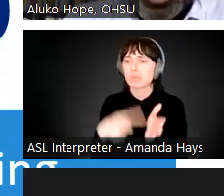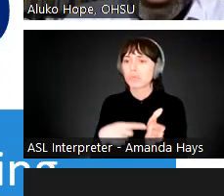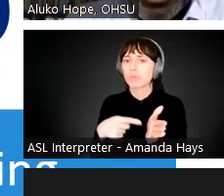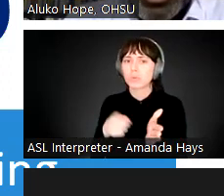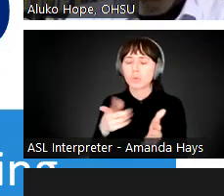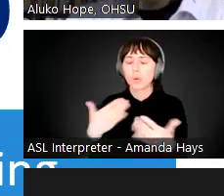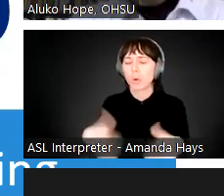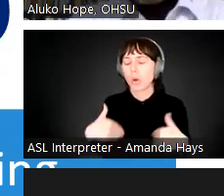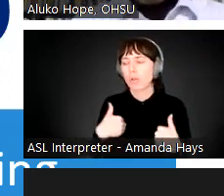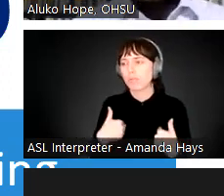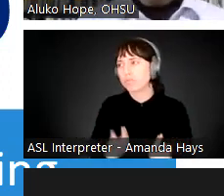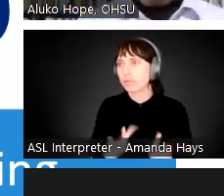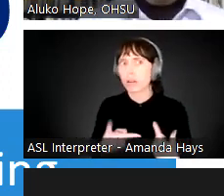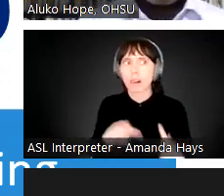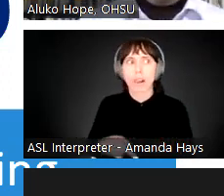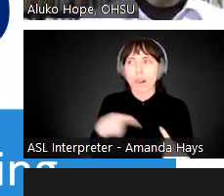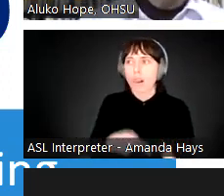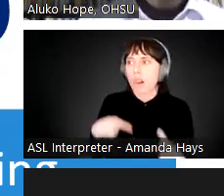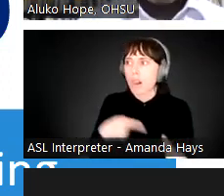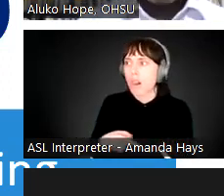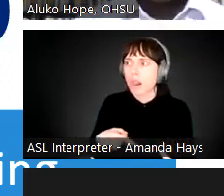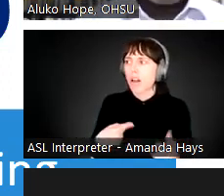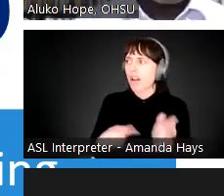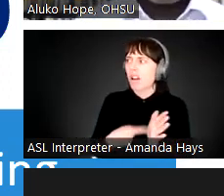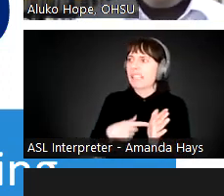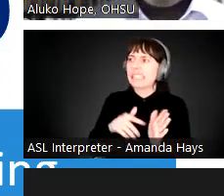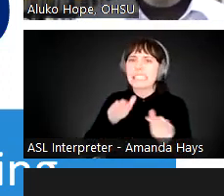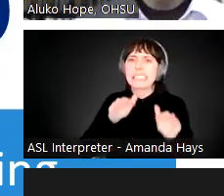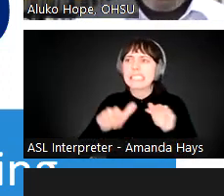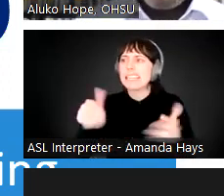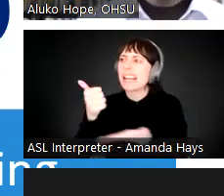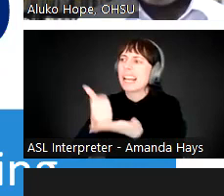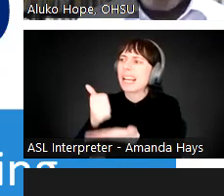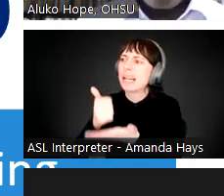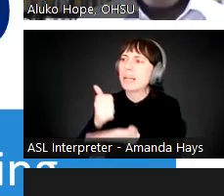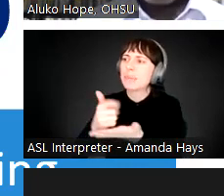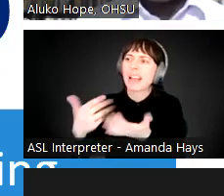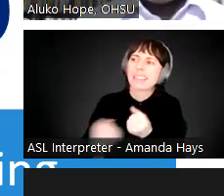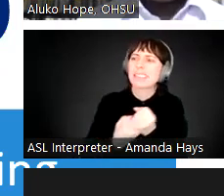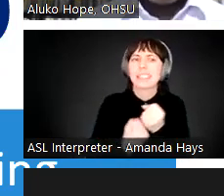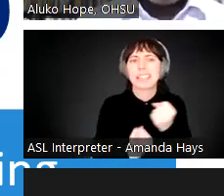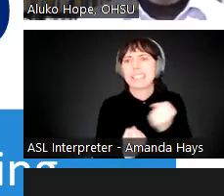overexertion, sometimes how you counteract that is by having people available to help you do things, and if